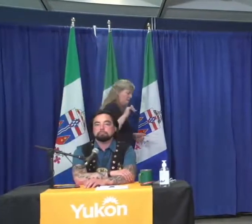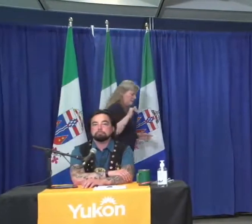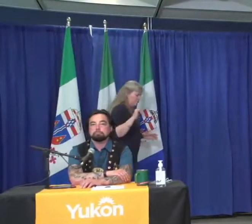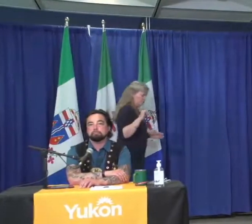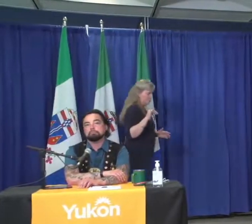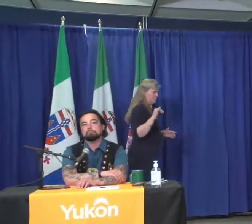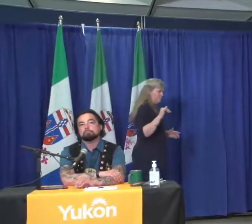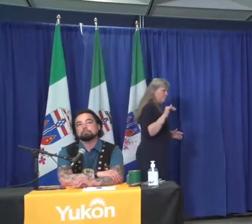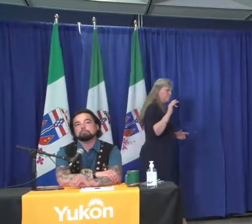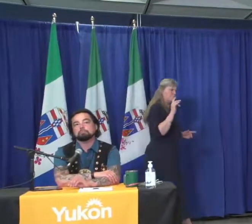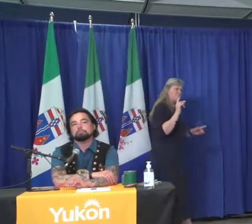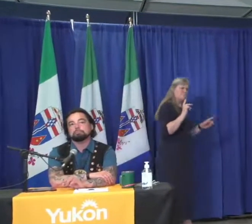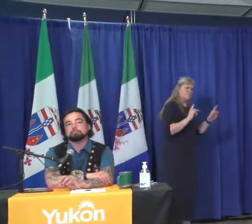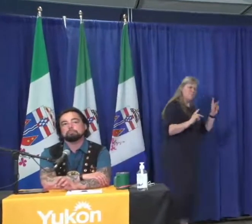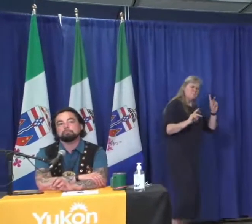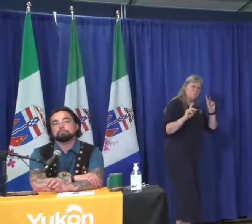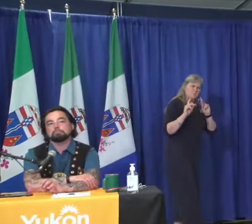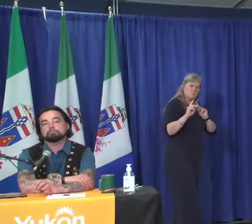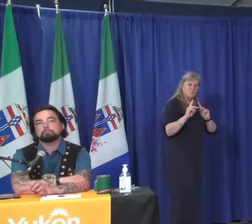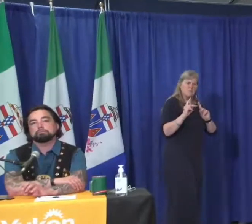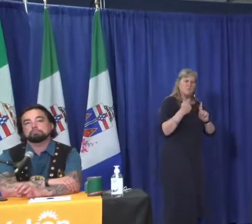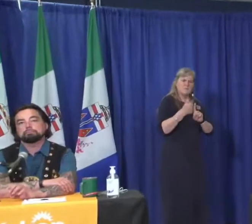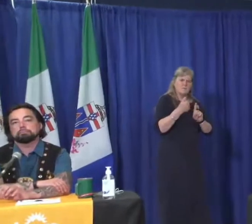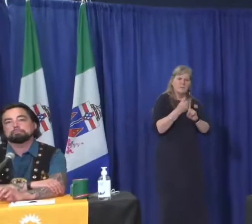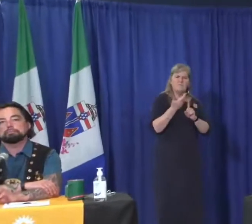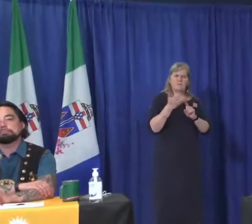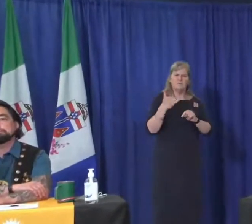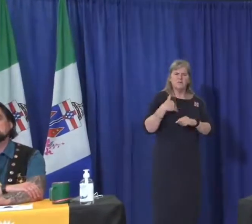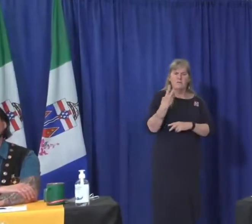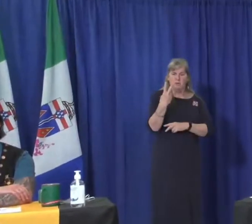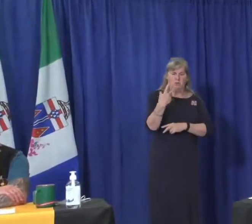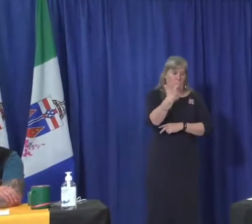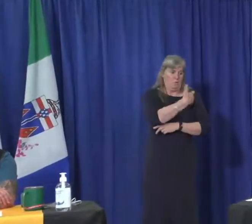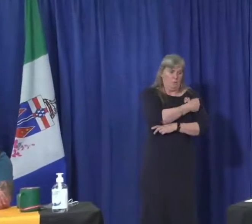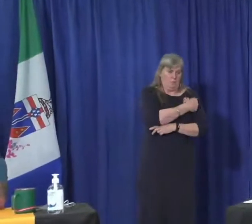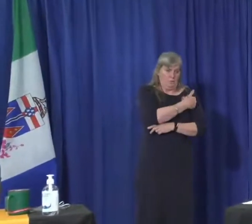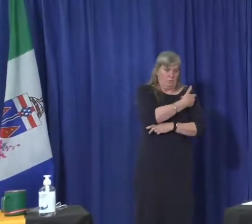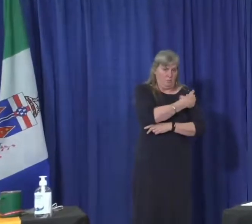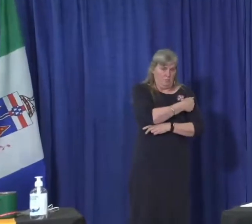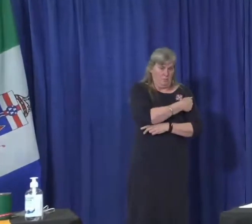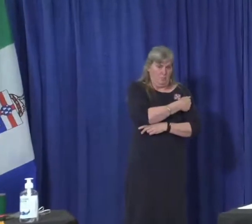Andre: Were there specific moments were people have been vaccinated twice and they need